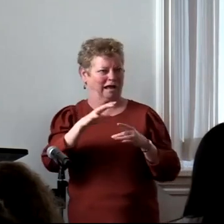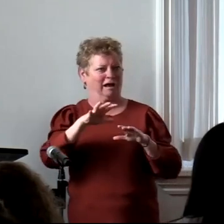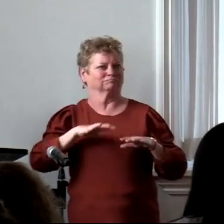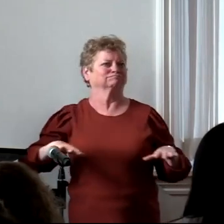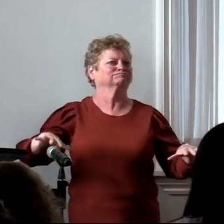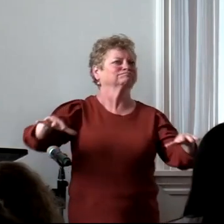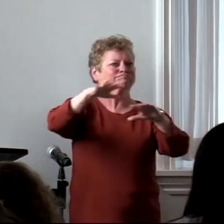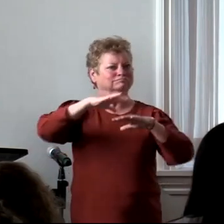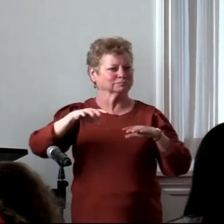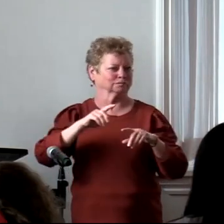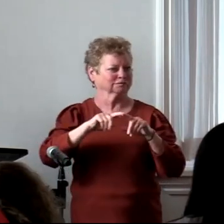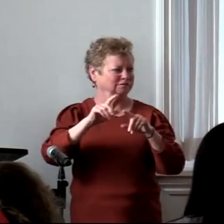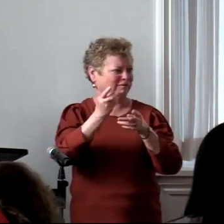across sectors and across regions of the province.